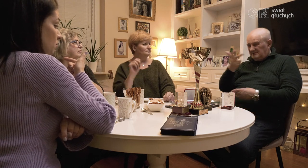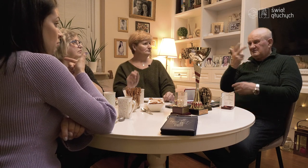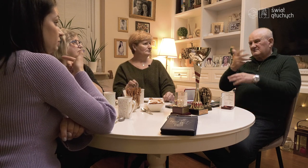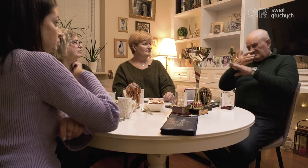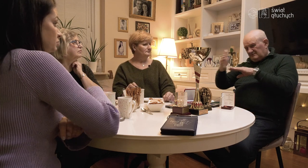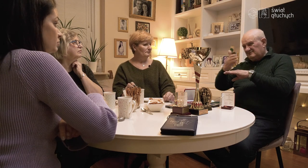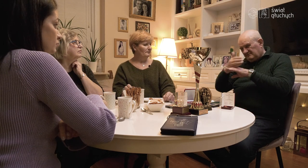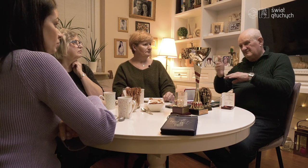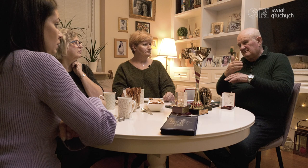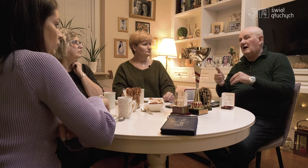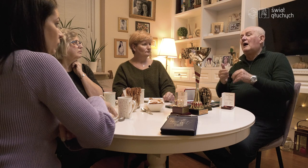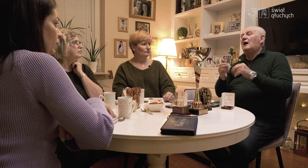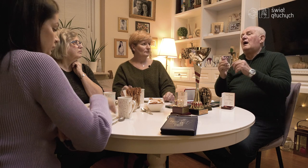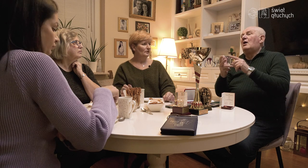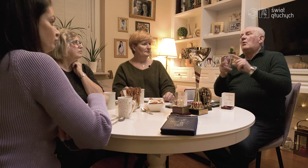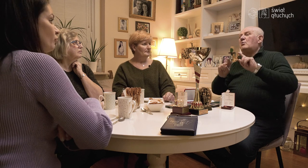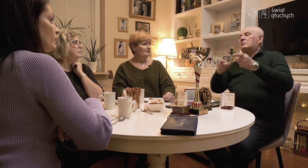[Tadeusz]: No, the scouting groups lasted three years,